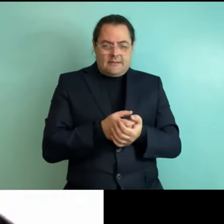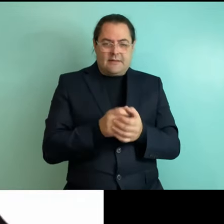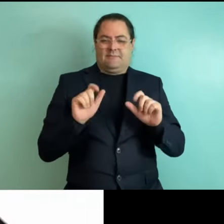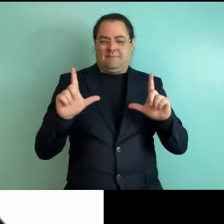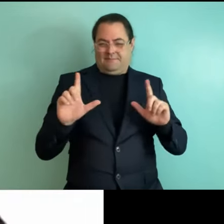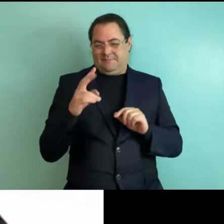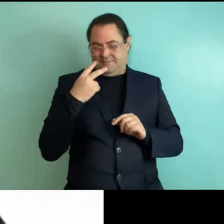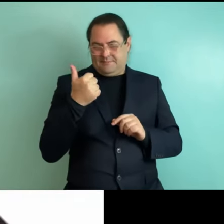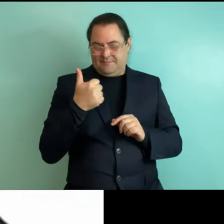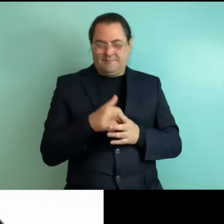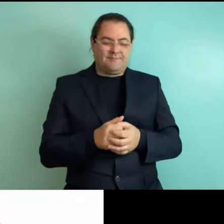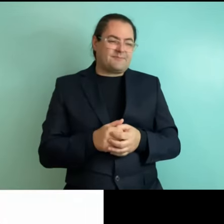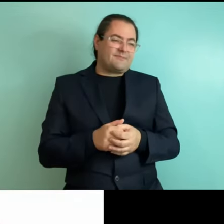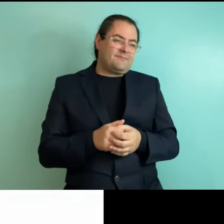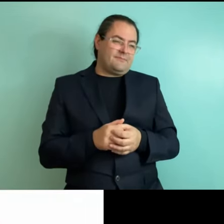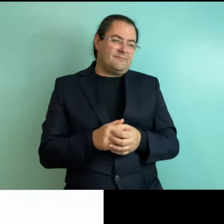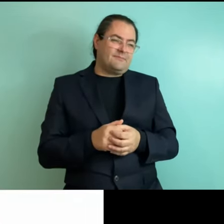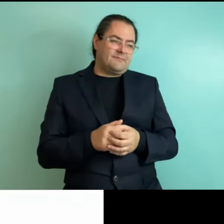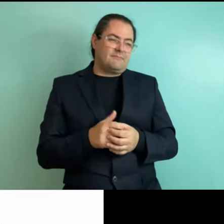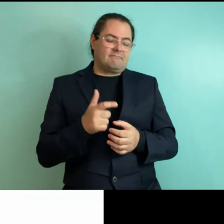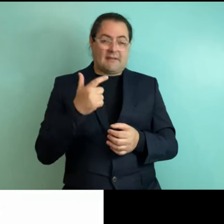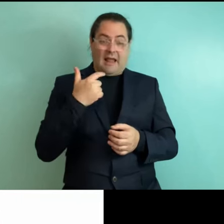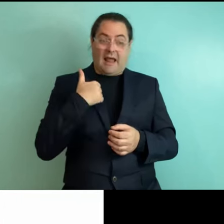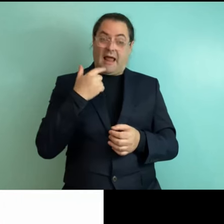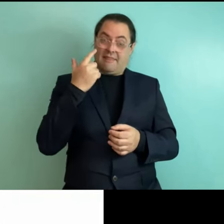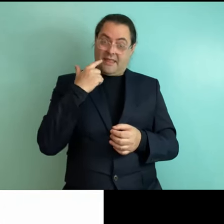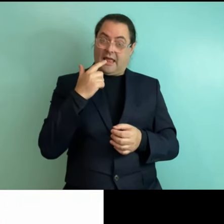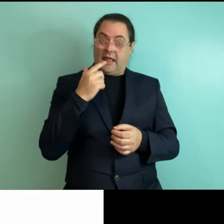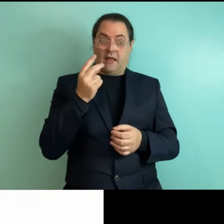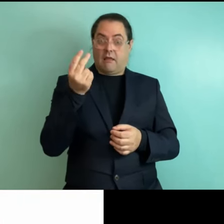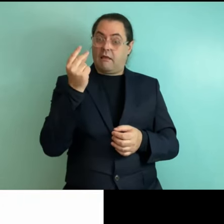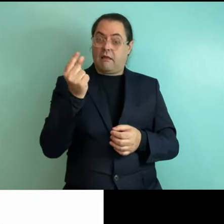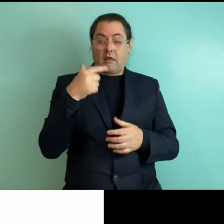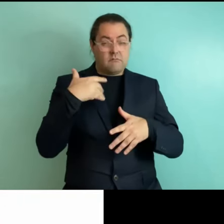I came on, we've got a long way to go, but and and they're the you know the messaging